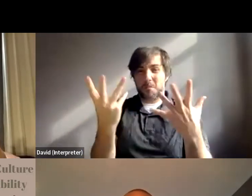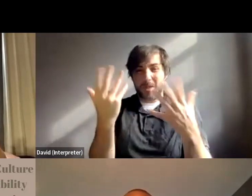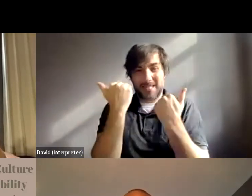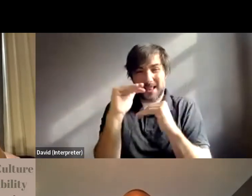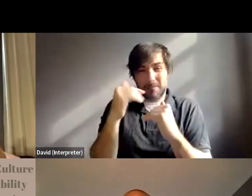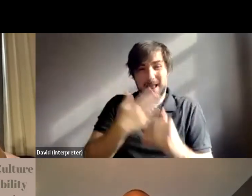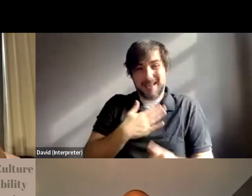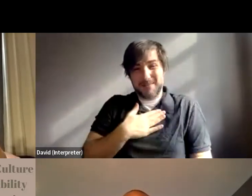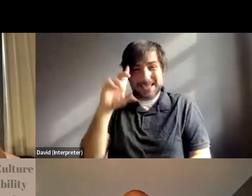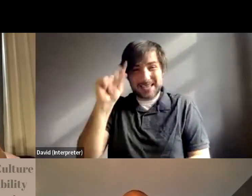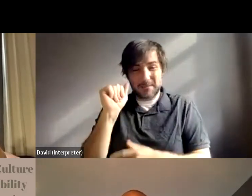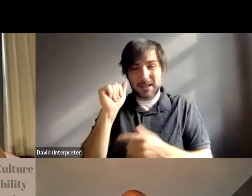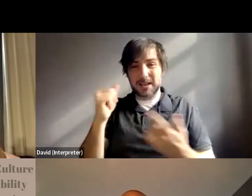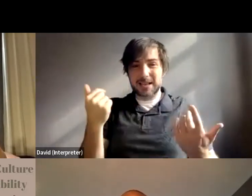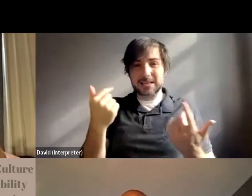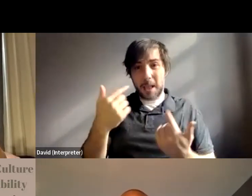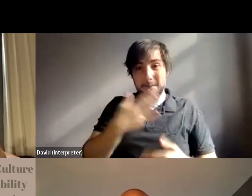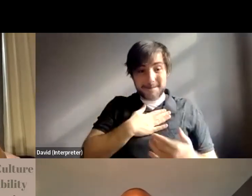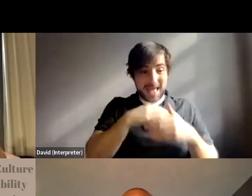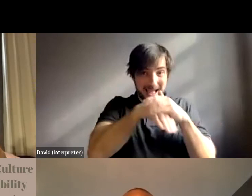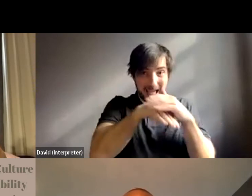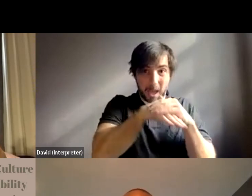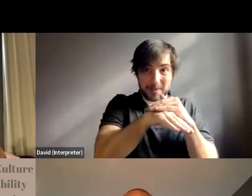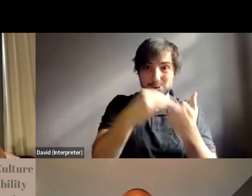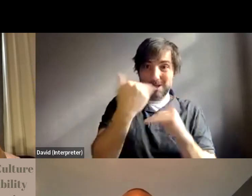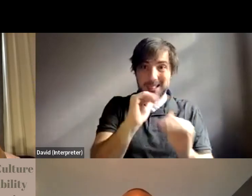that limit someone else, individuals with dwarf ism have height limitations